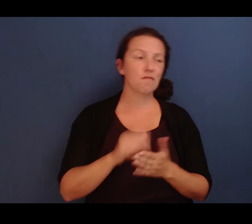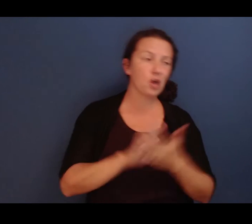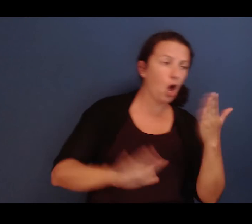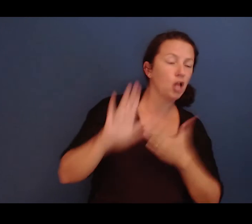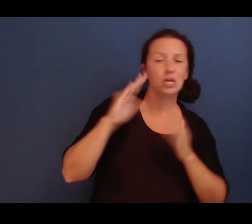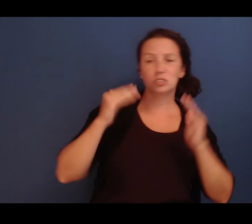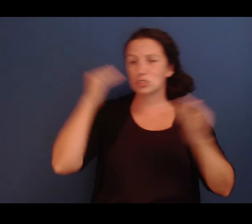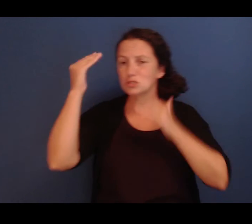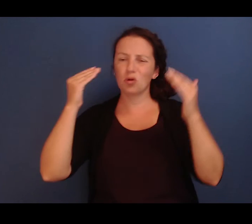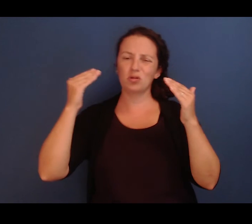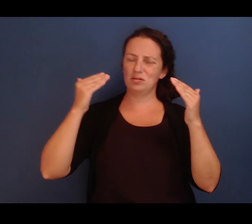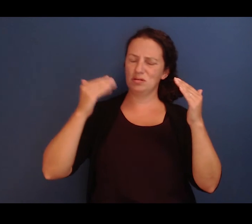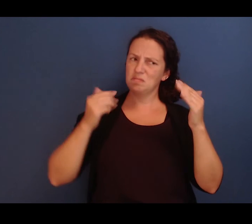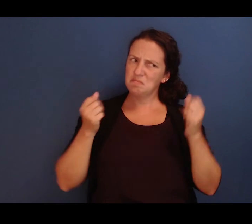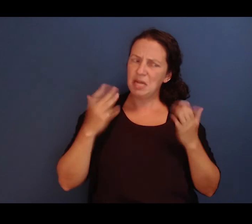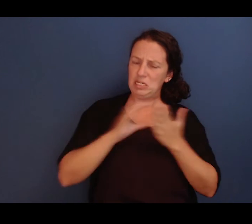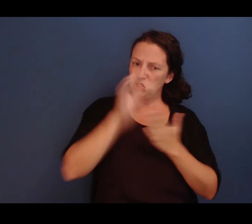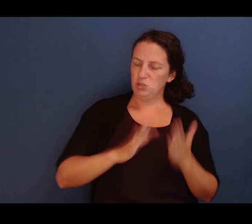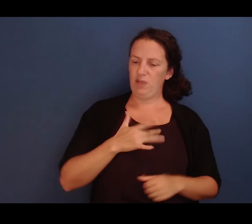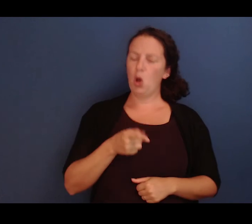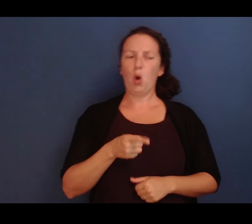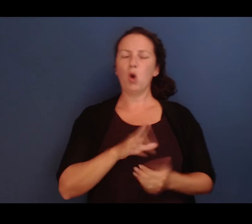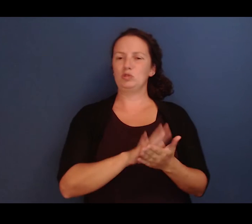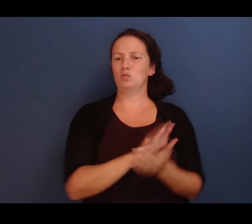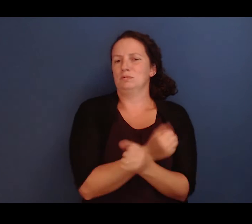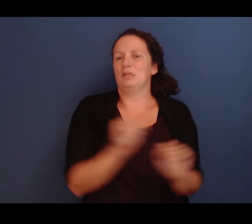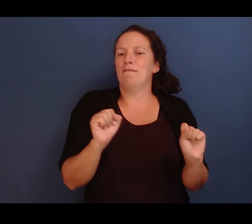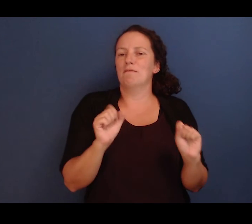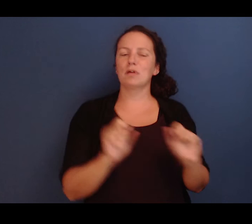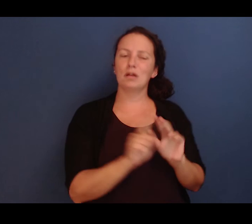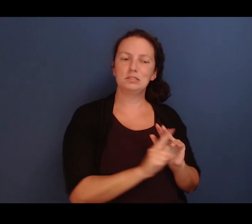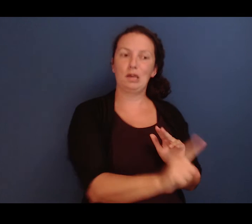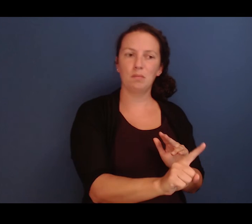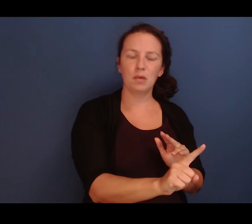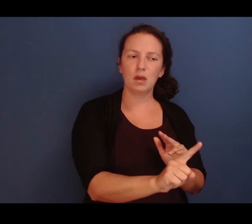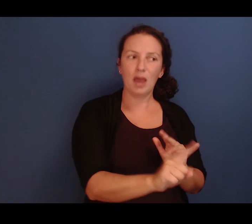and adult learners, school is a safe place to escape and a resource to help spring us